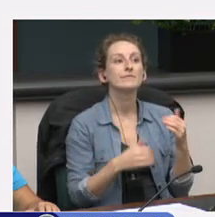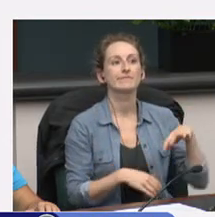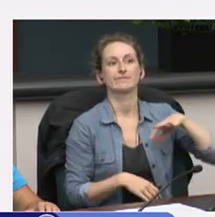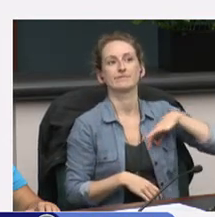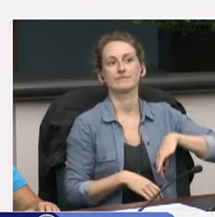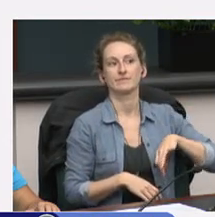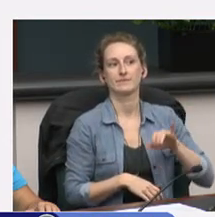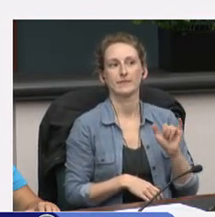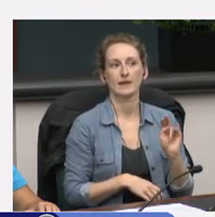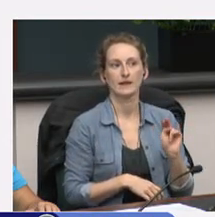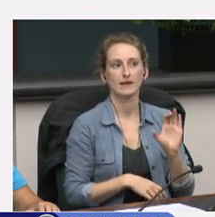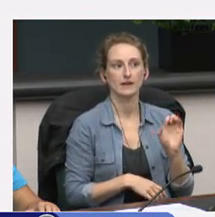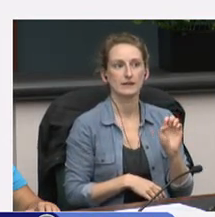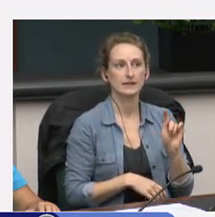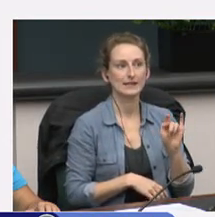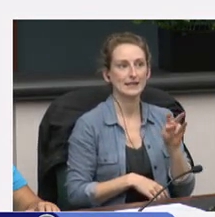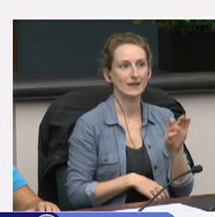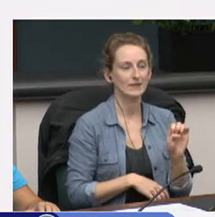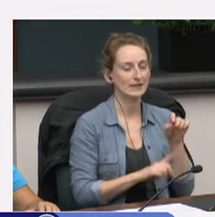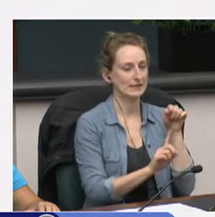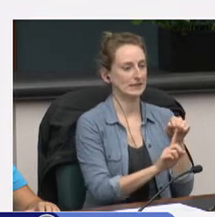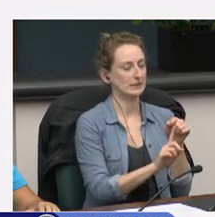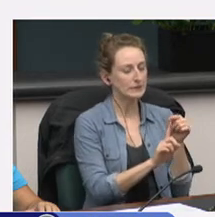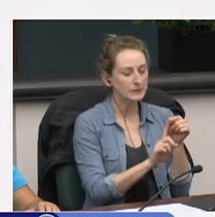and I think that I'm gonna spend a little bit more time talking about the